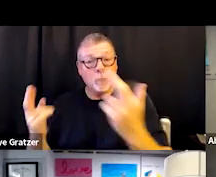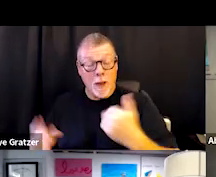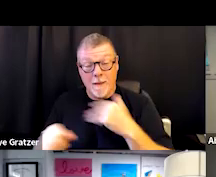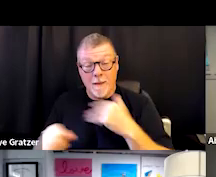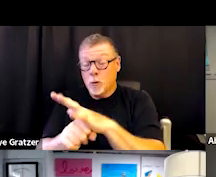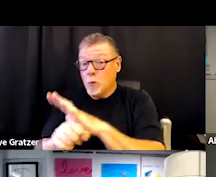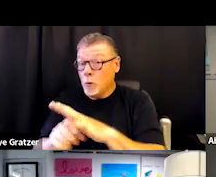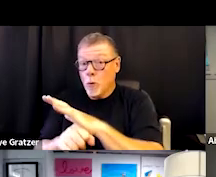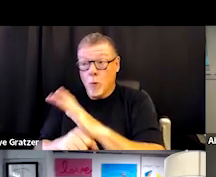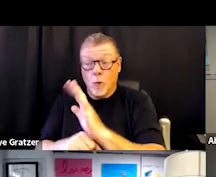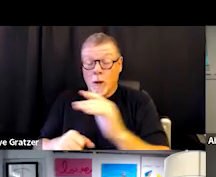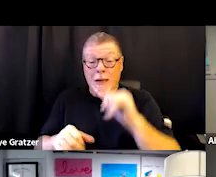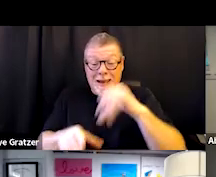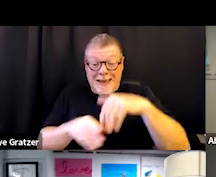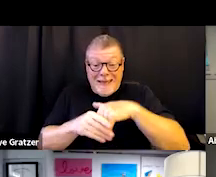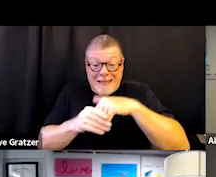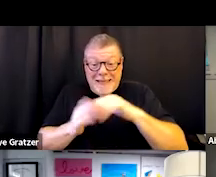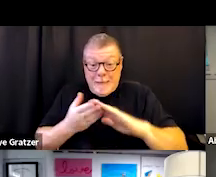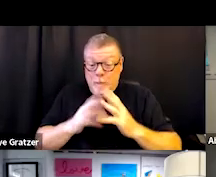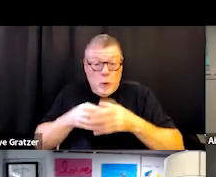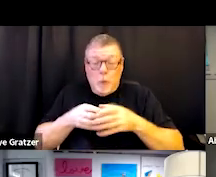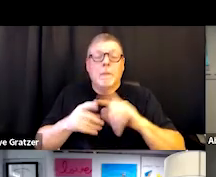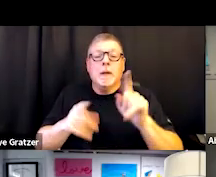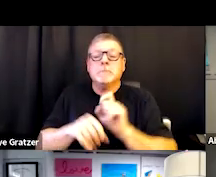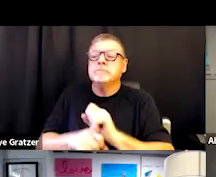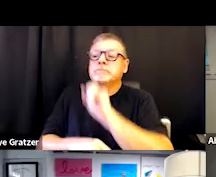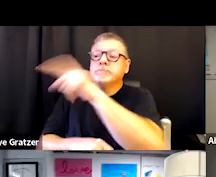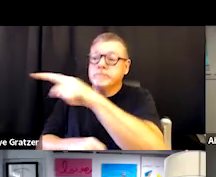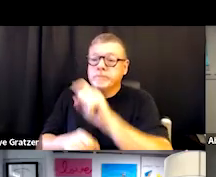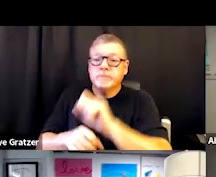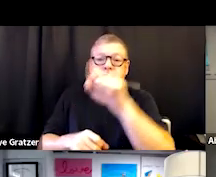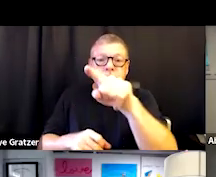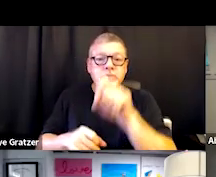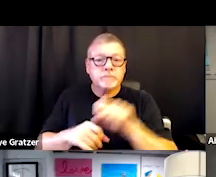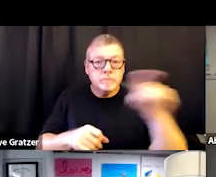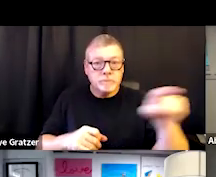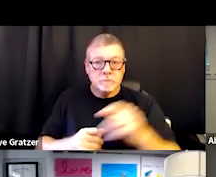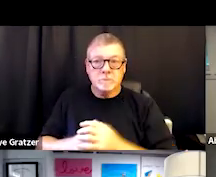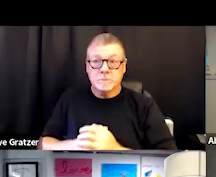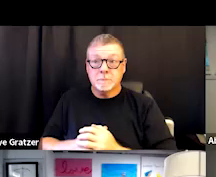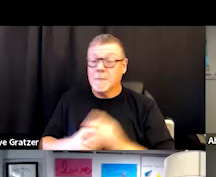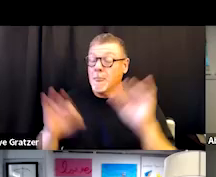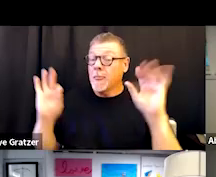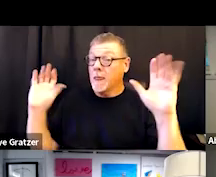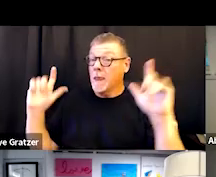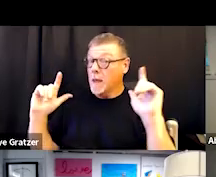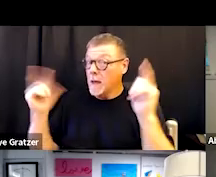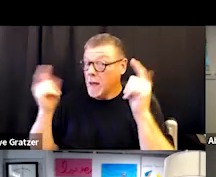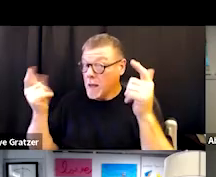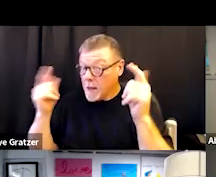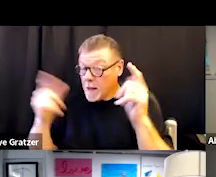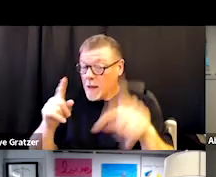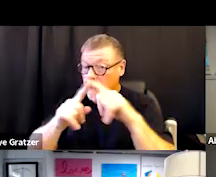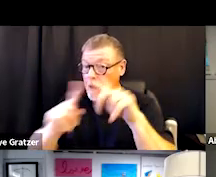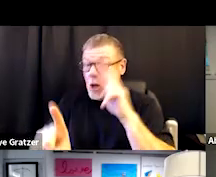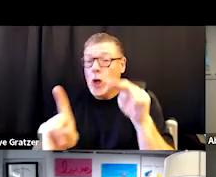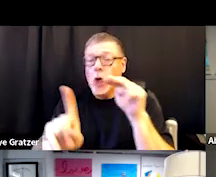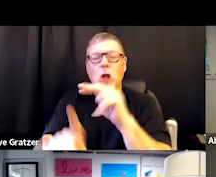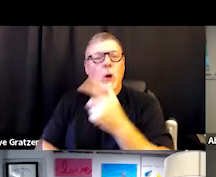even if not in your county or community? Are there other local leads within your state? If there are not, look around in terms of who are the other folks around